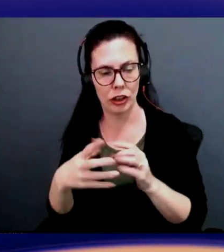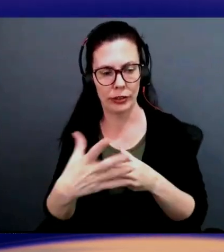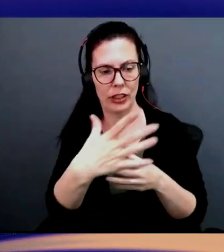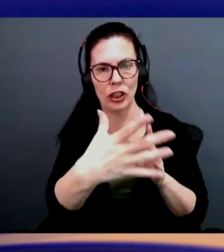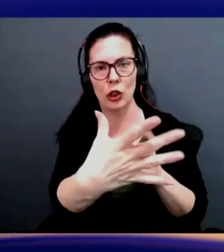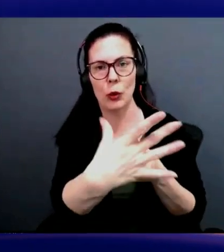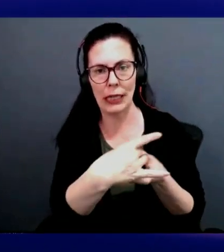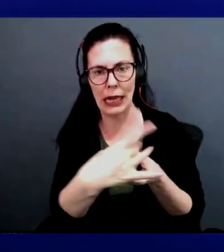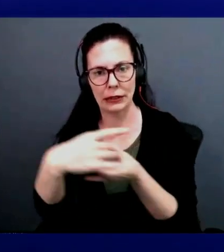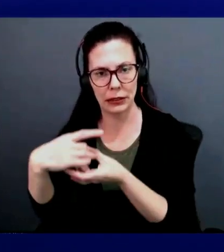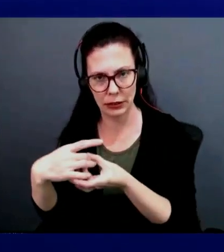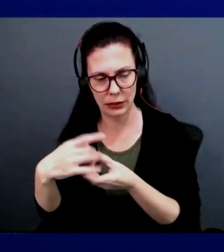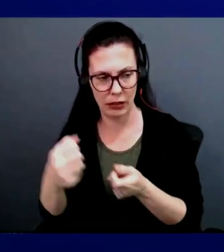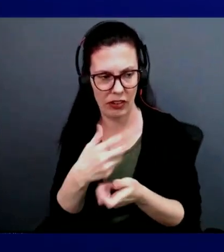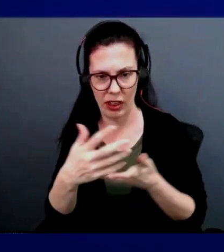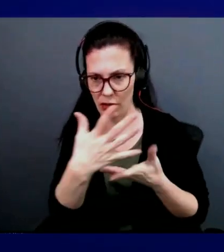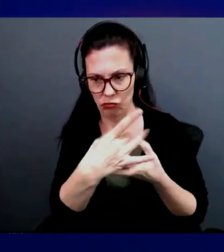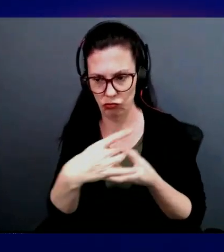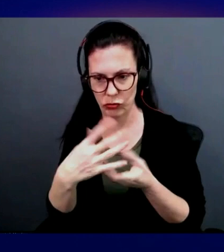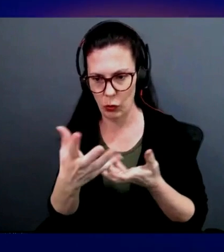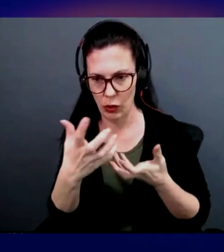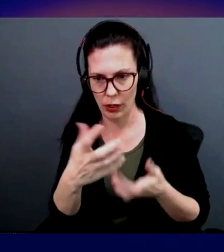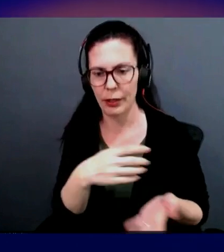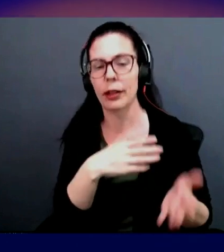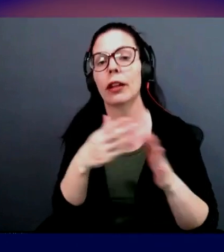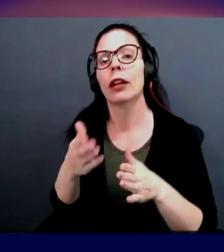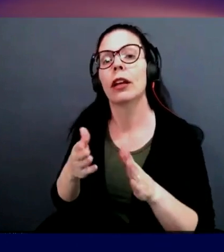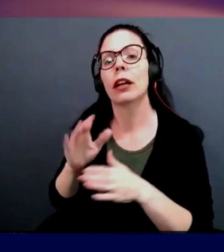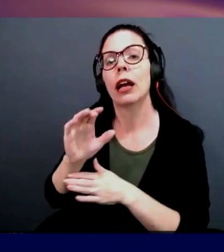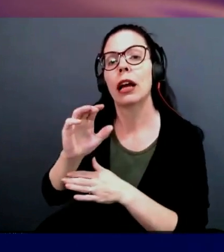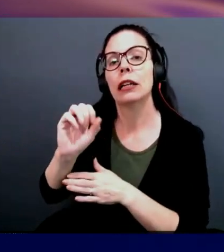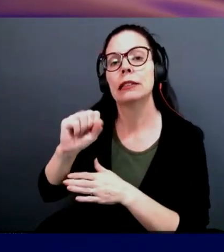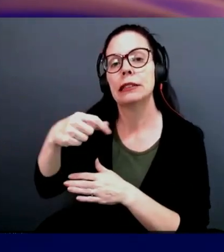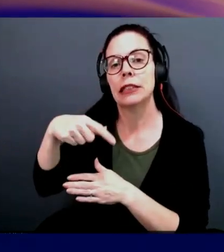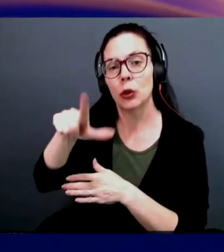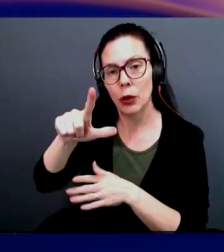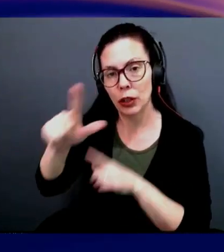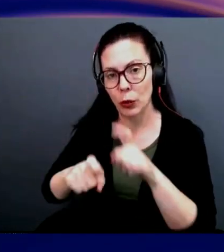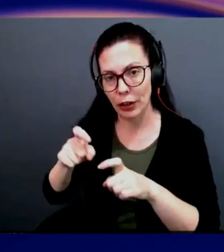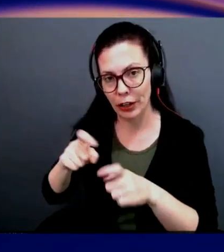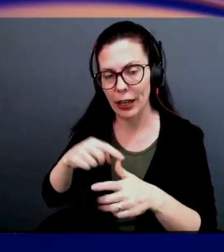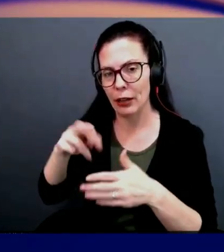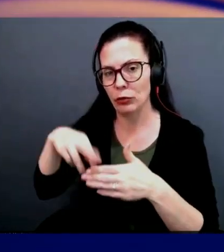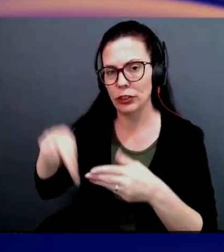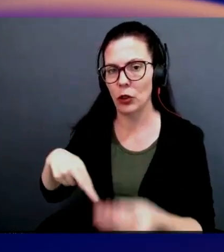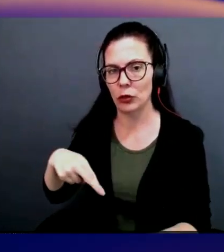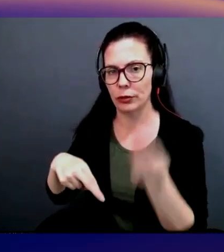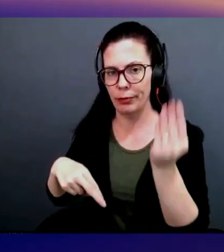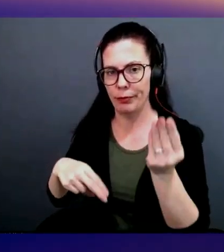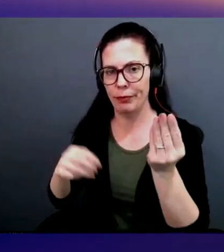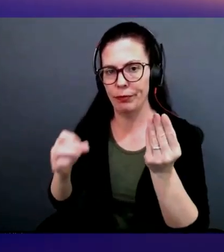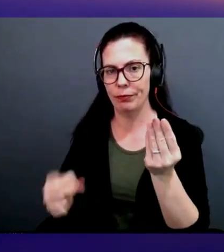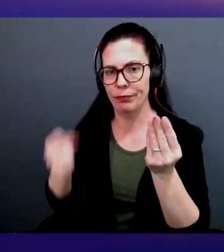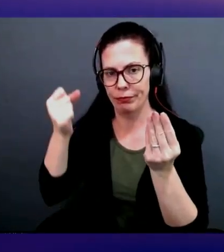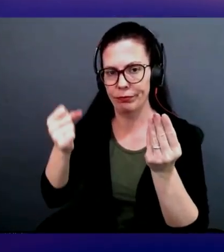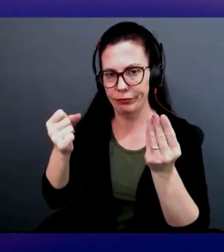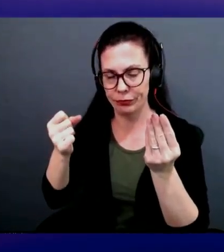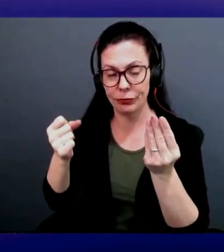that you're interested in. You run your SQL query and you get the result right then and there. And you do the interactive development,